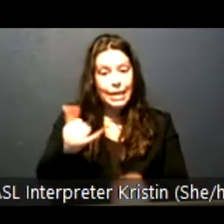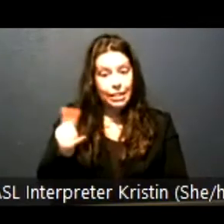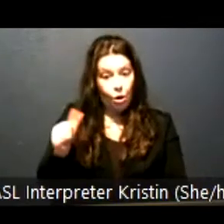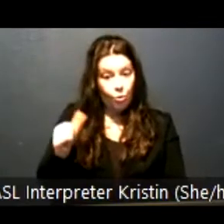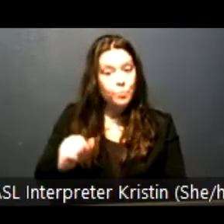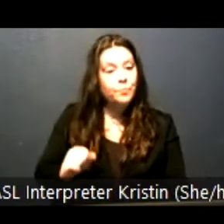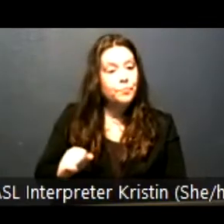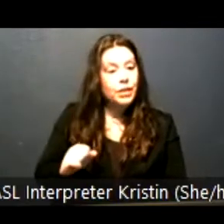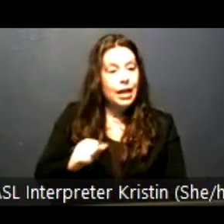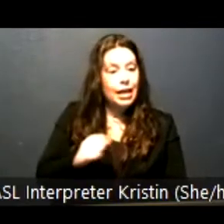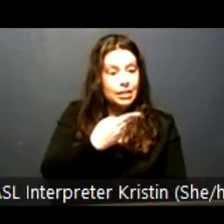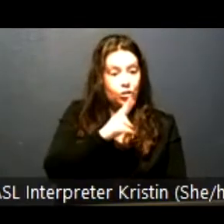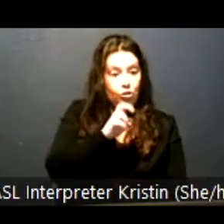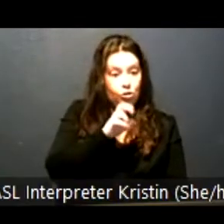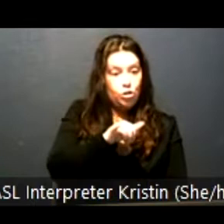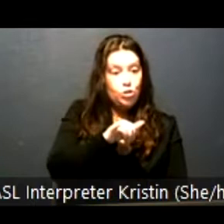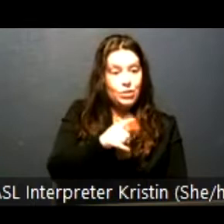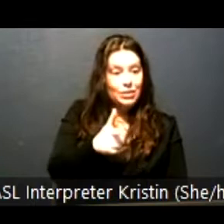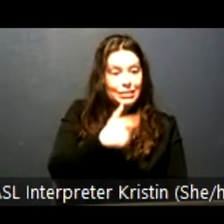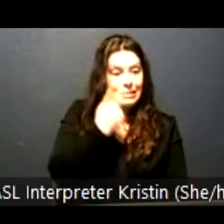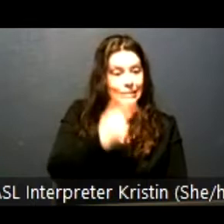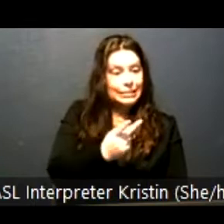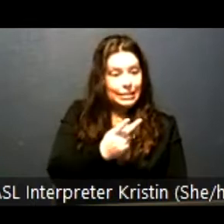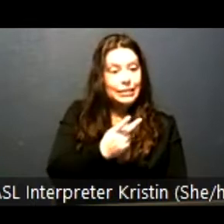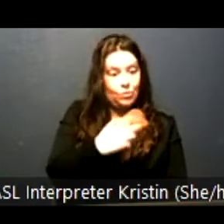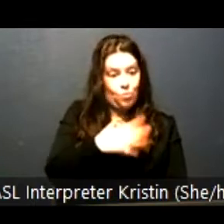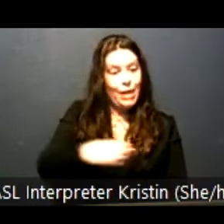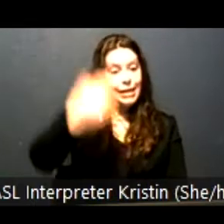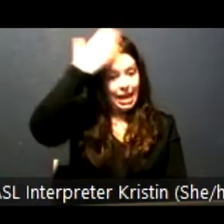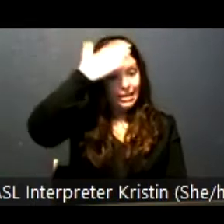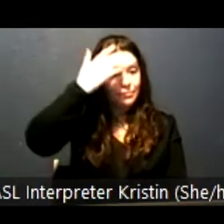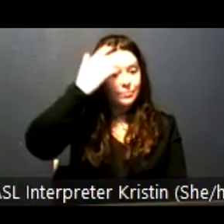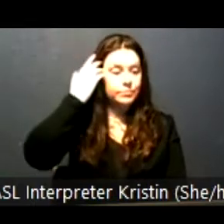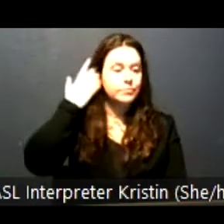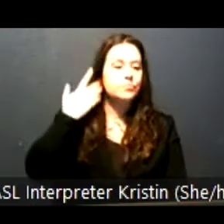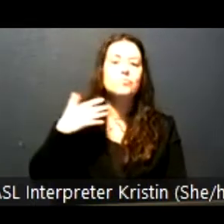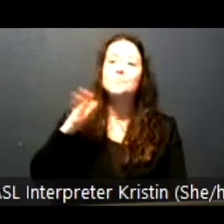Huey is on the other side, yep, with the white head. >>Erika: And everyone watching should know that this was